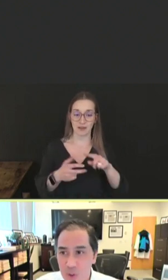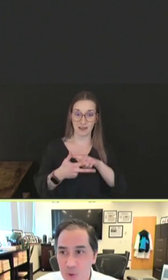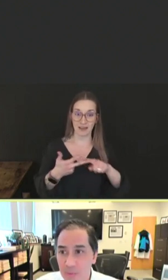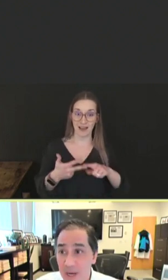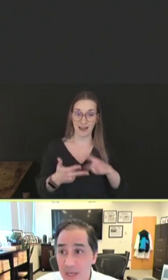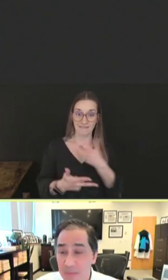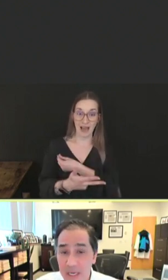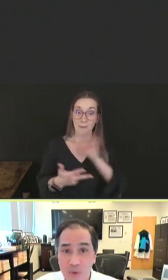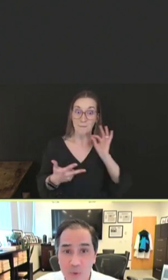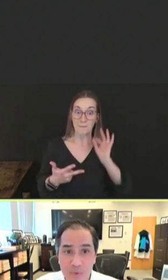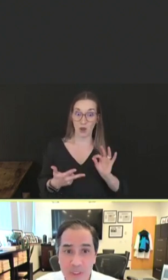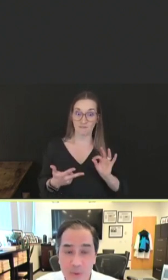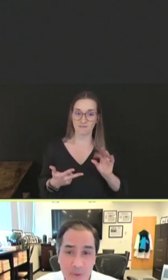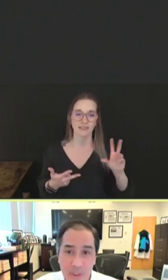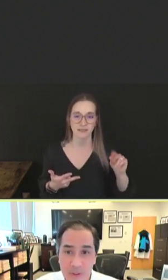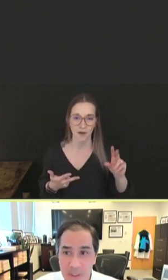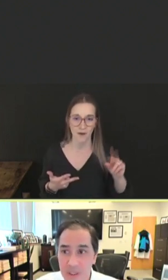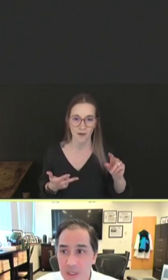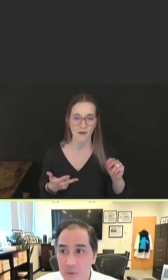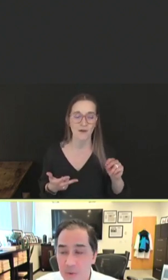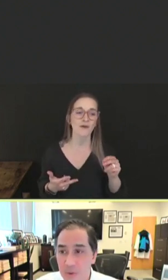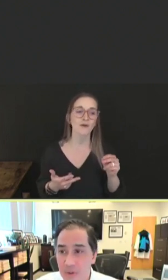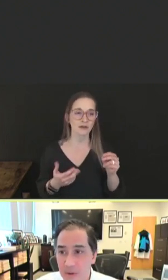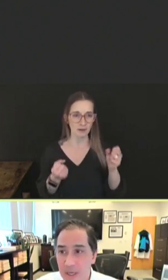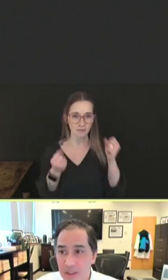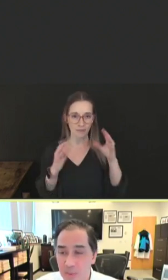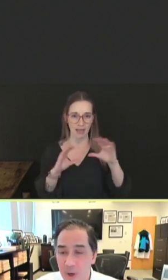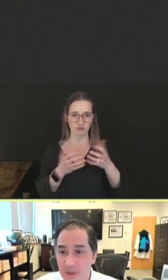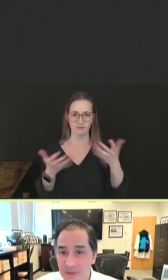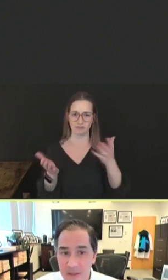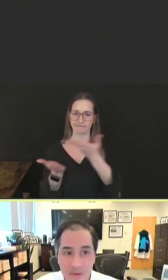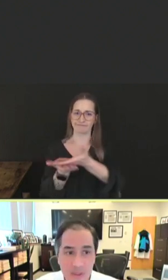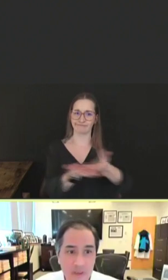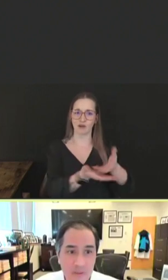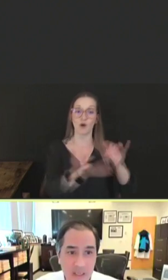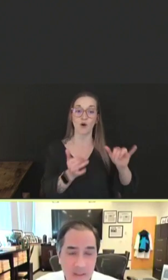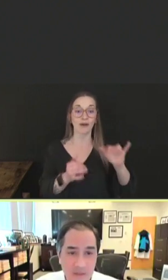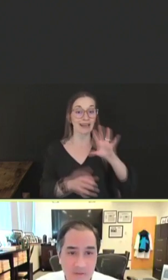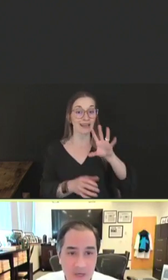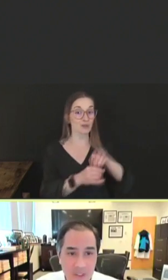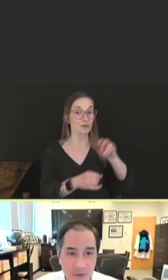been shown by many groups, including the North Carolina Department of Health that the Pfizer